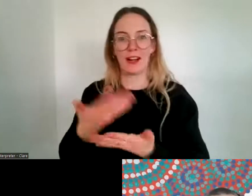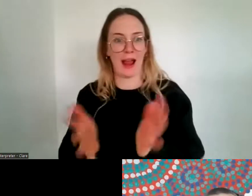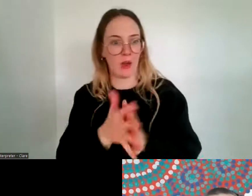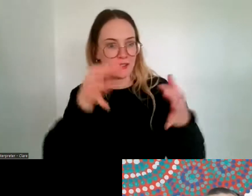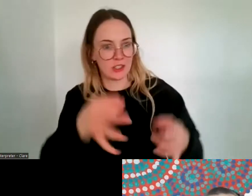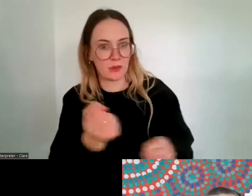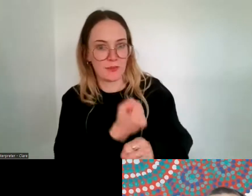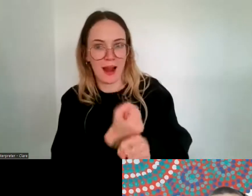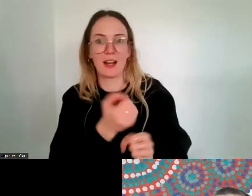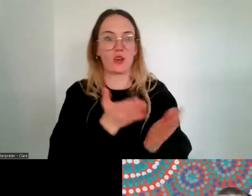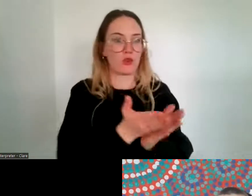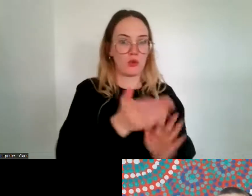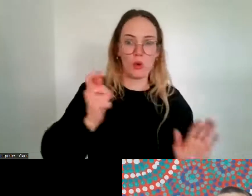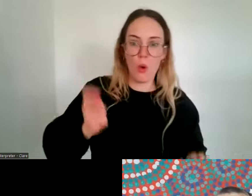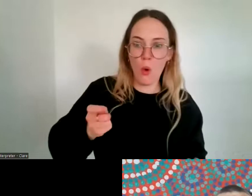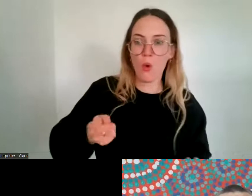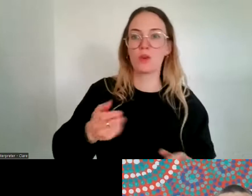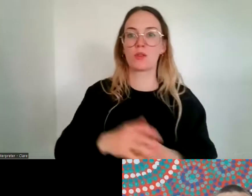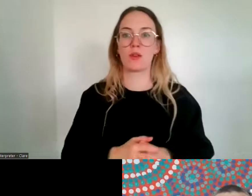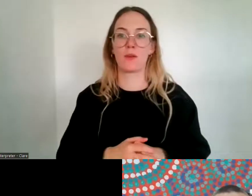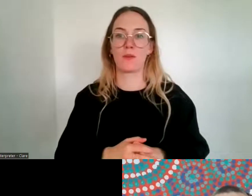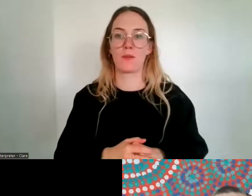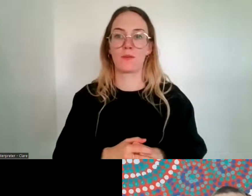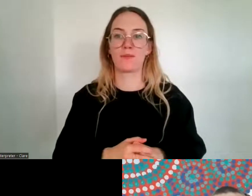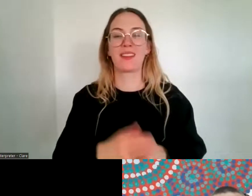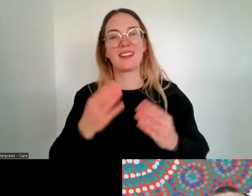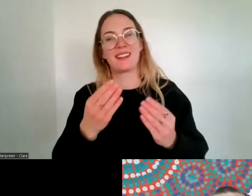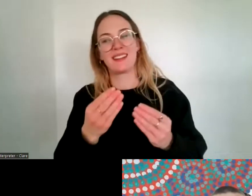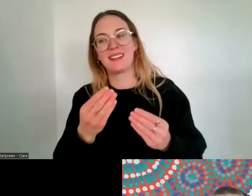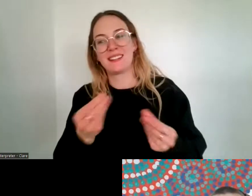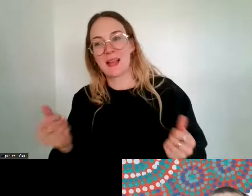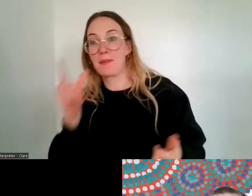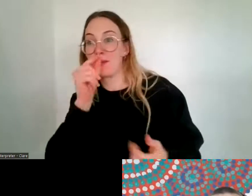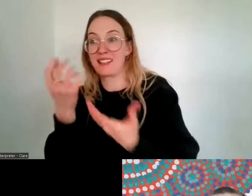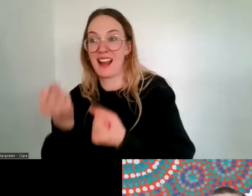stringent capacity requirement for some domains rather than others. It has long be recognised